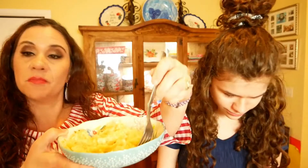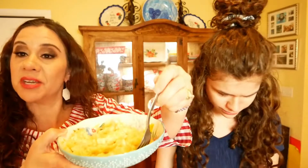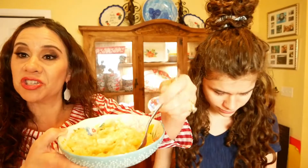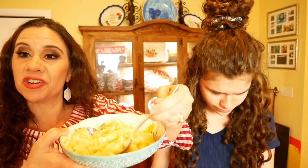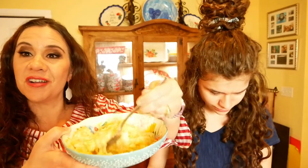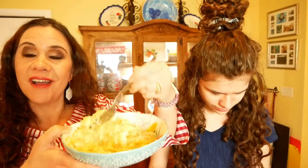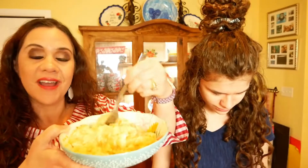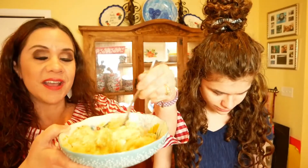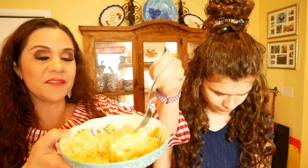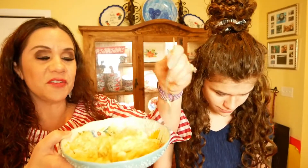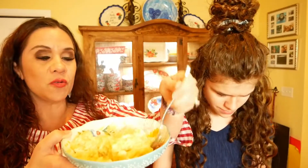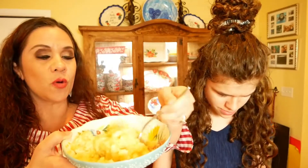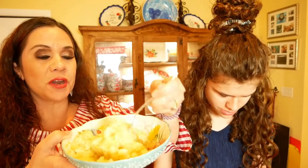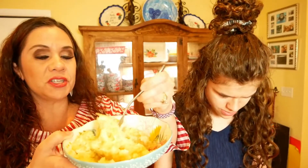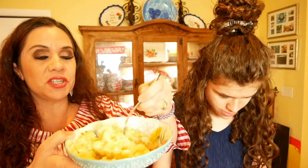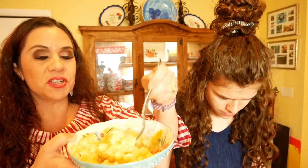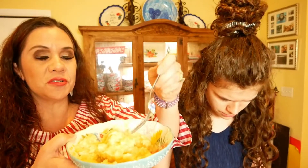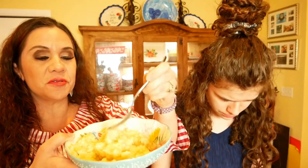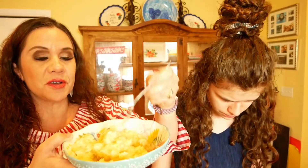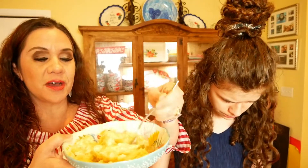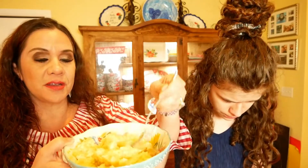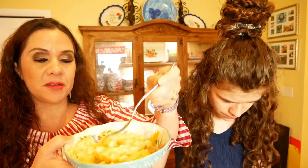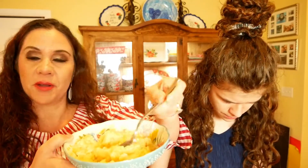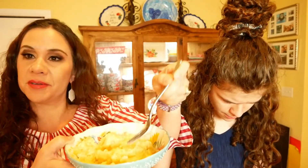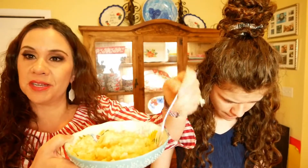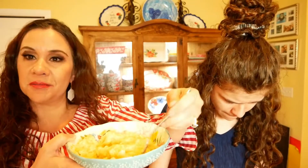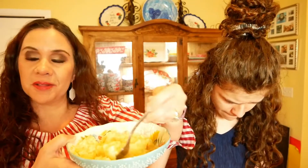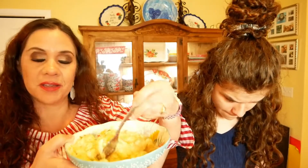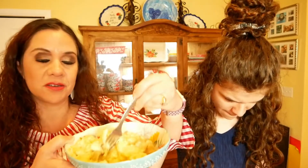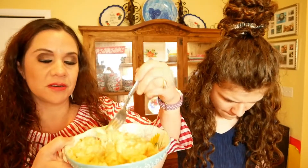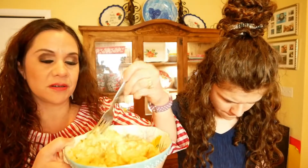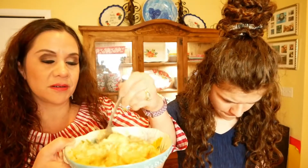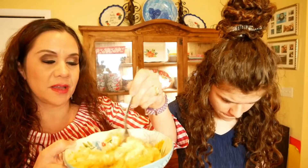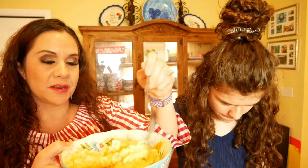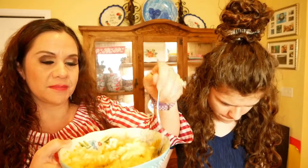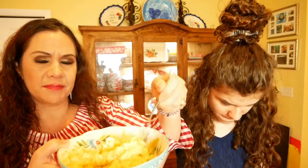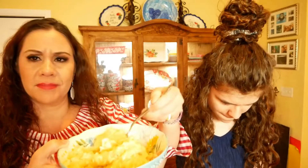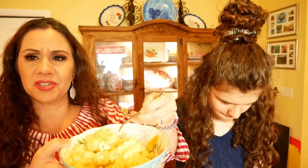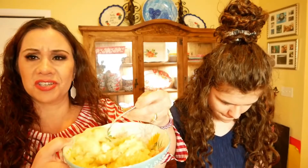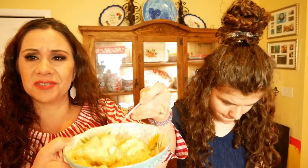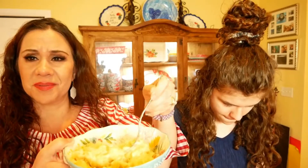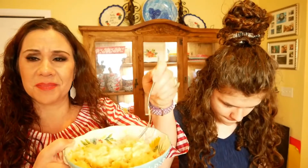mixture if you wanted to uh you could probably take your blender or get i should use my better